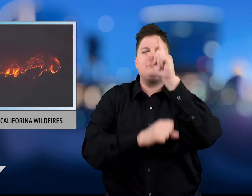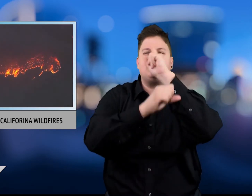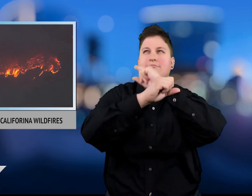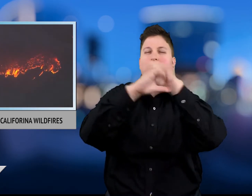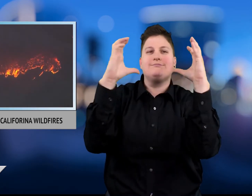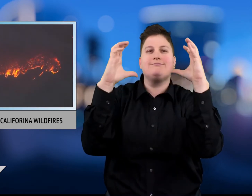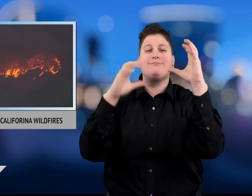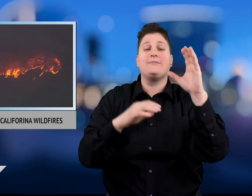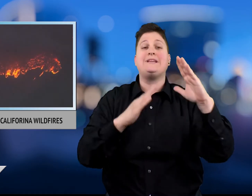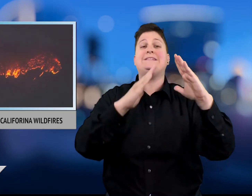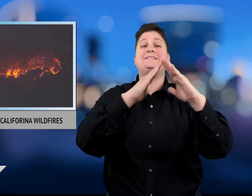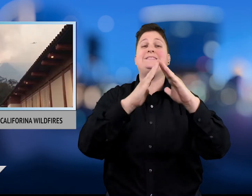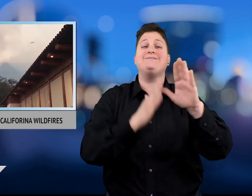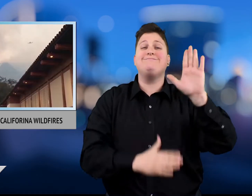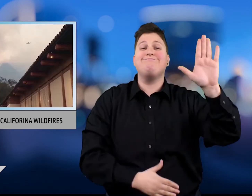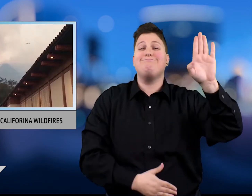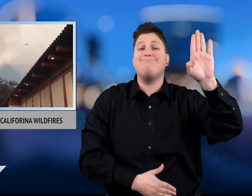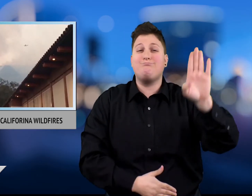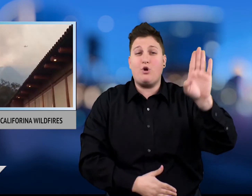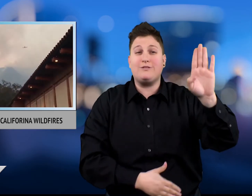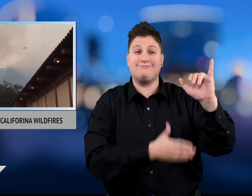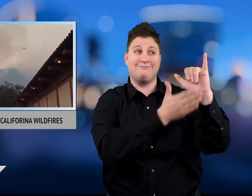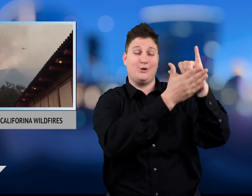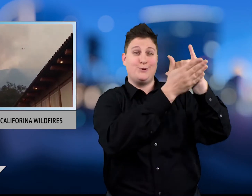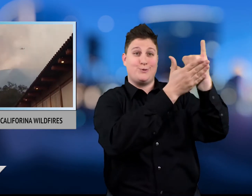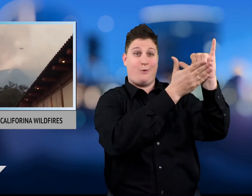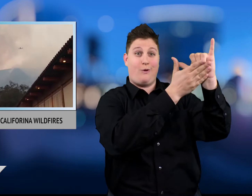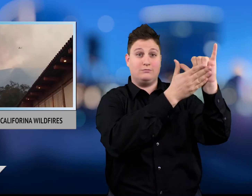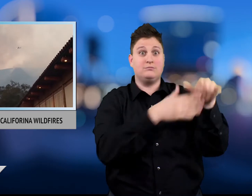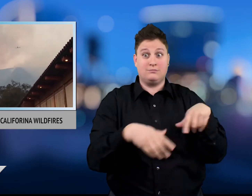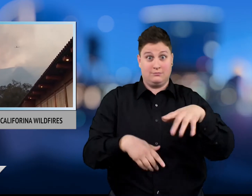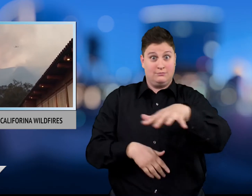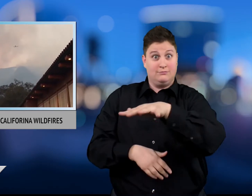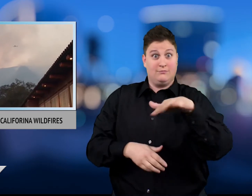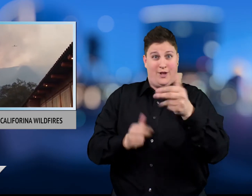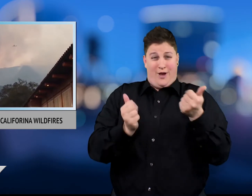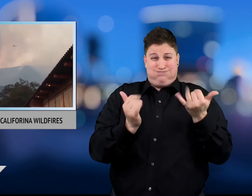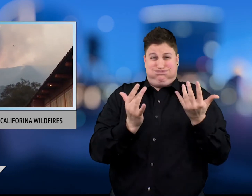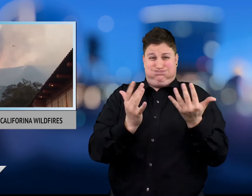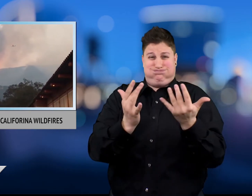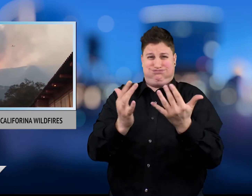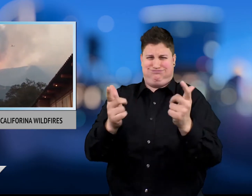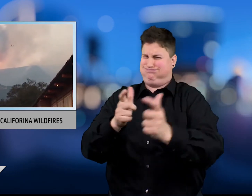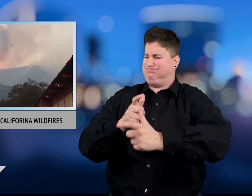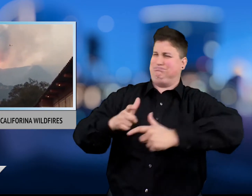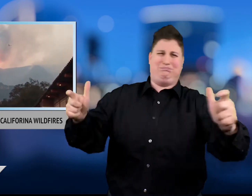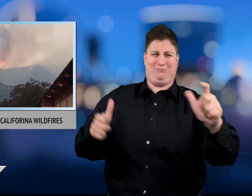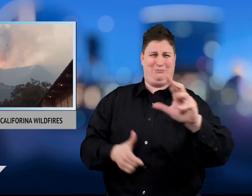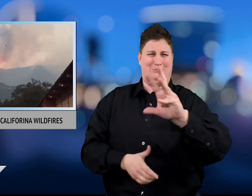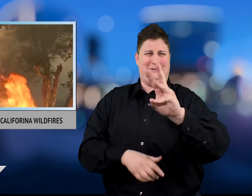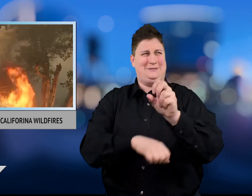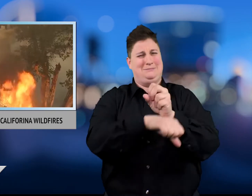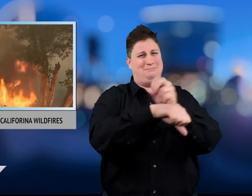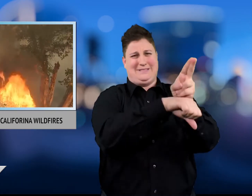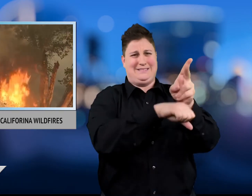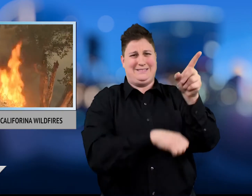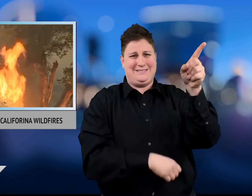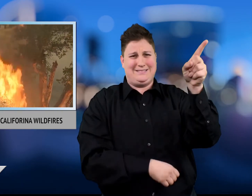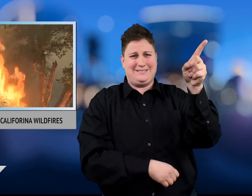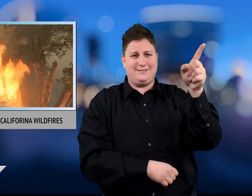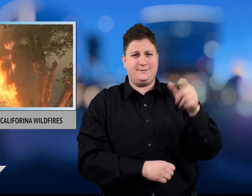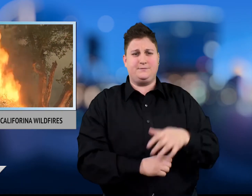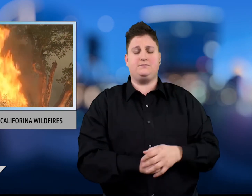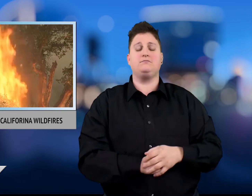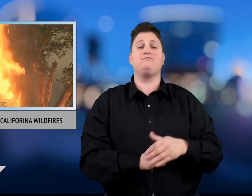Together they have engulfed an area larger than the cities of Boston and New York combined.